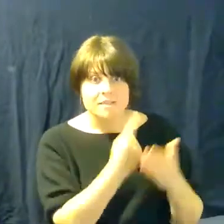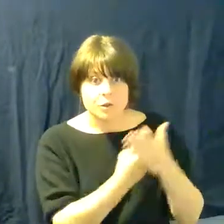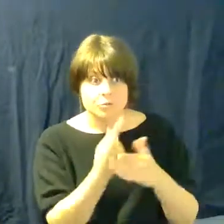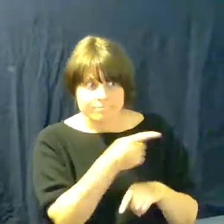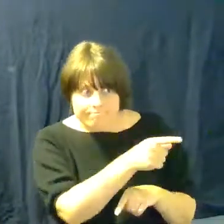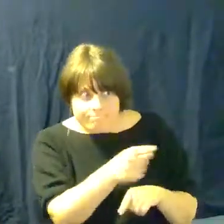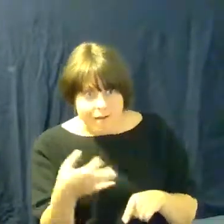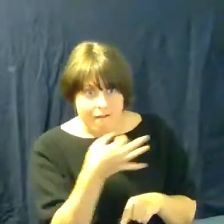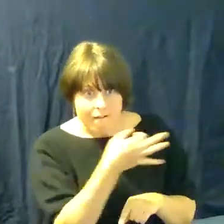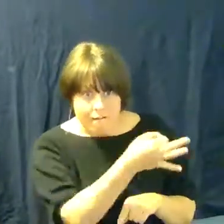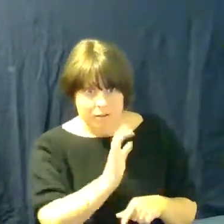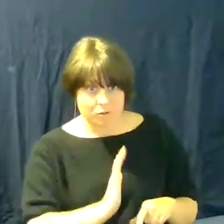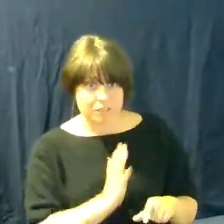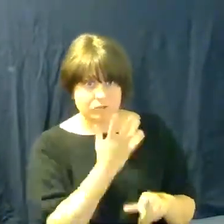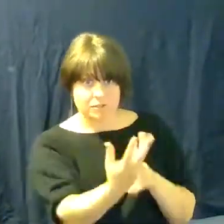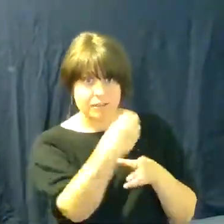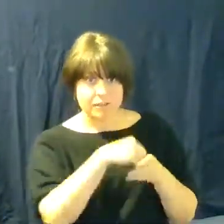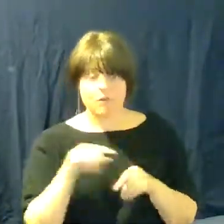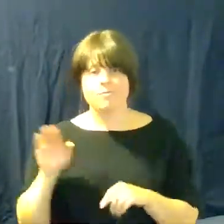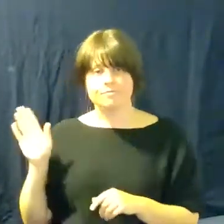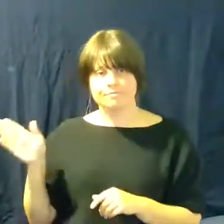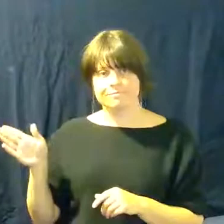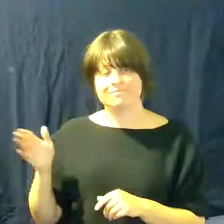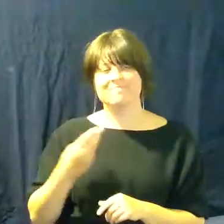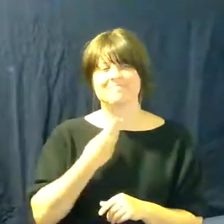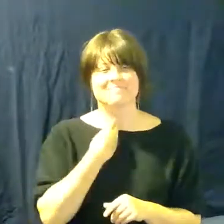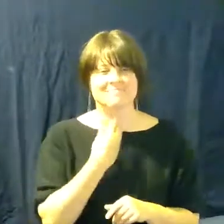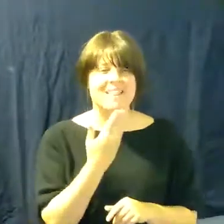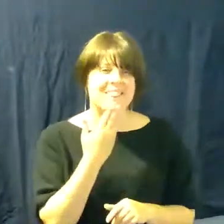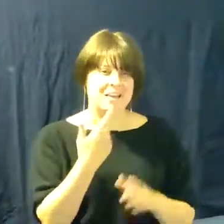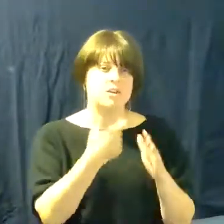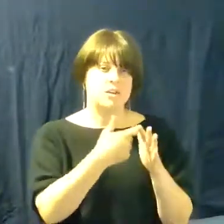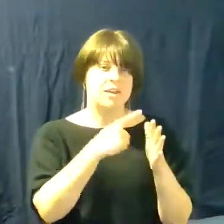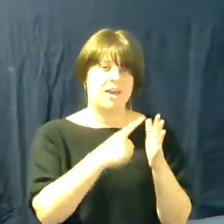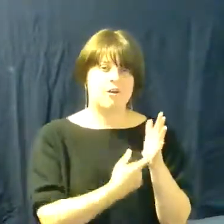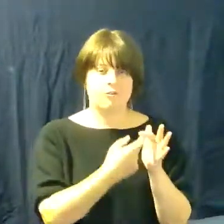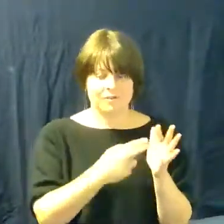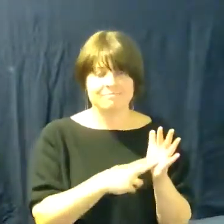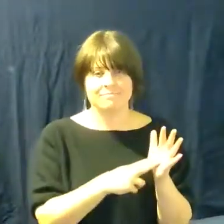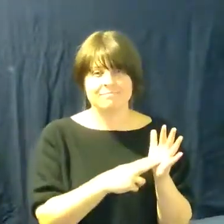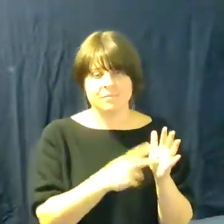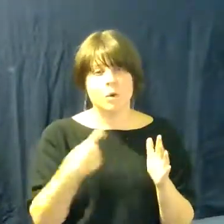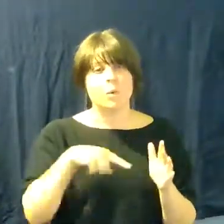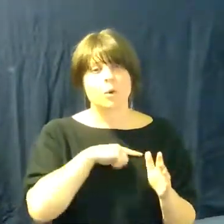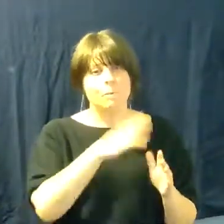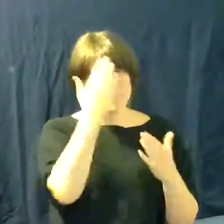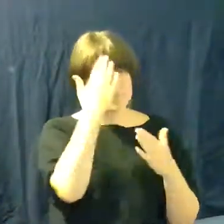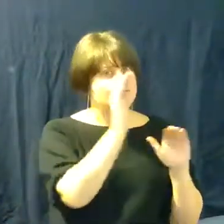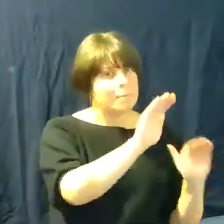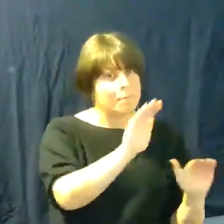that amongst our community to see if there's some people who have missed this opportunity who might be interested.